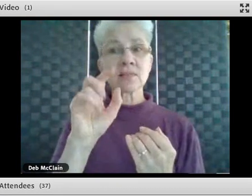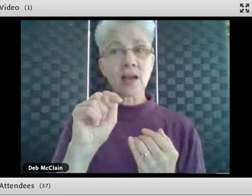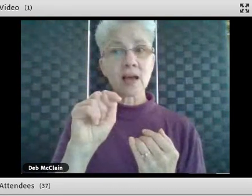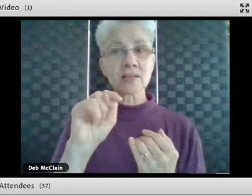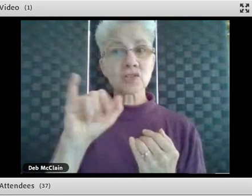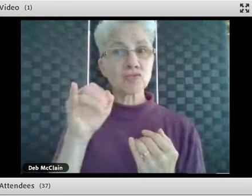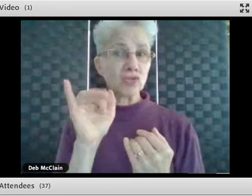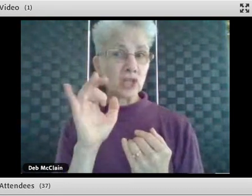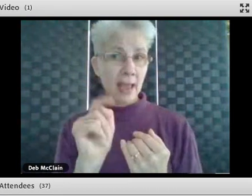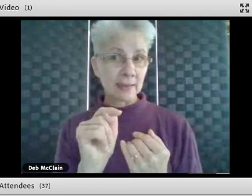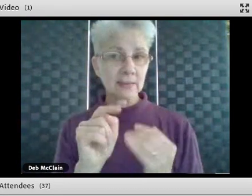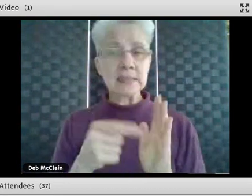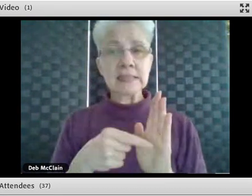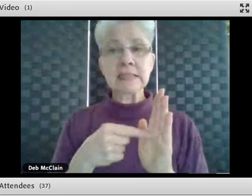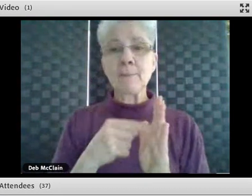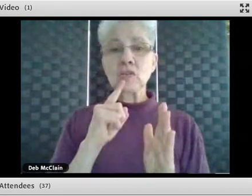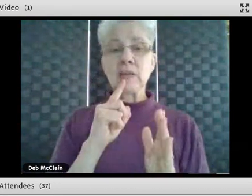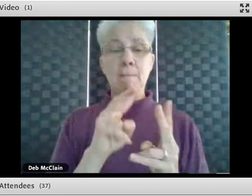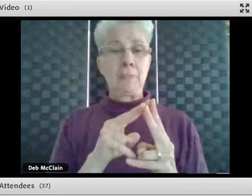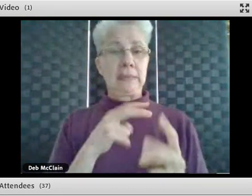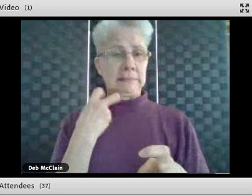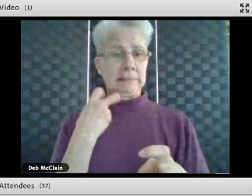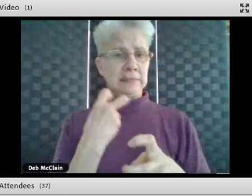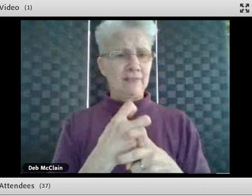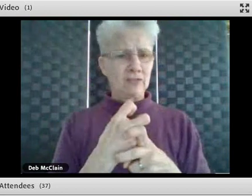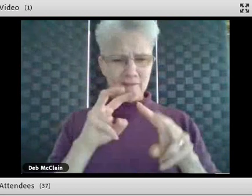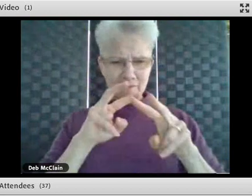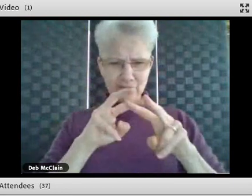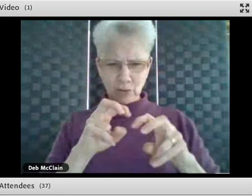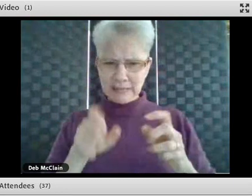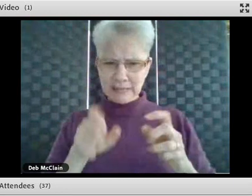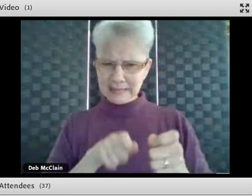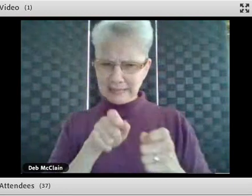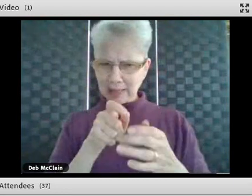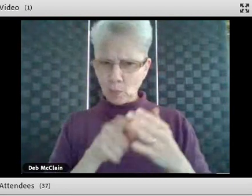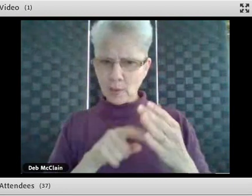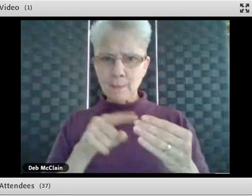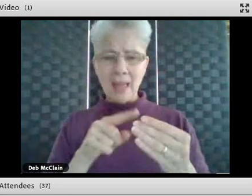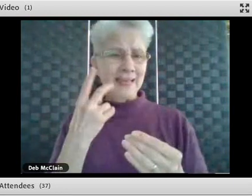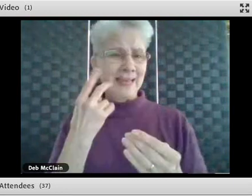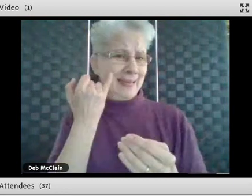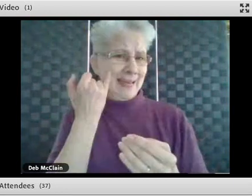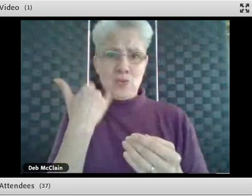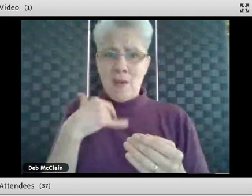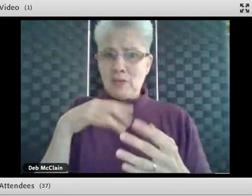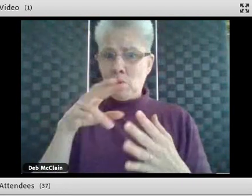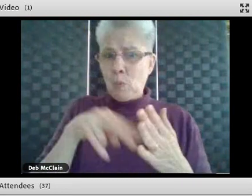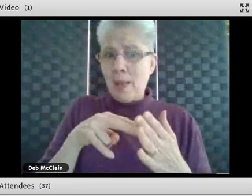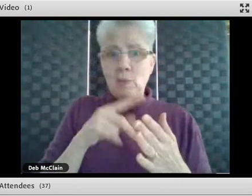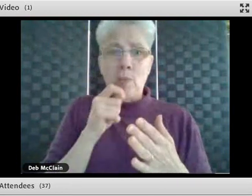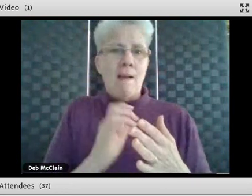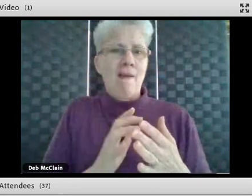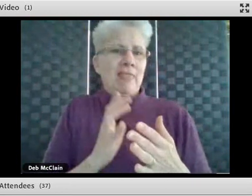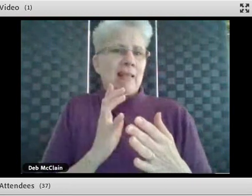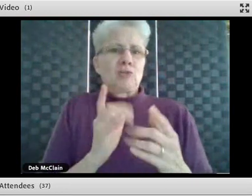in trying to determine what something is about, especially if you haven't read it, yeah, and we just don't have the luxury of reading